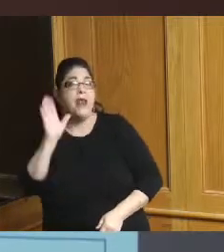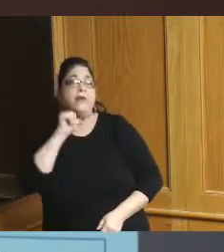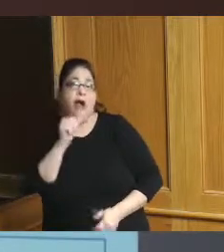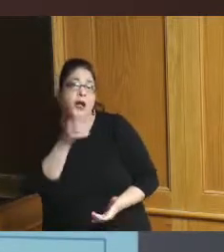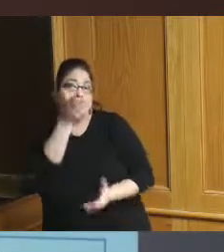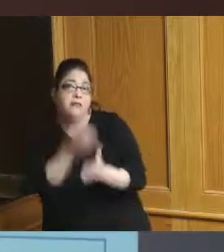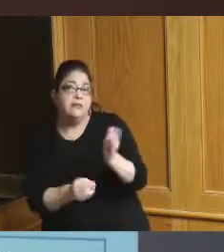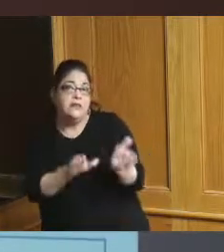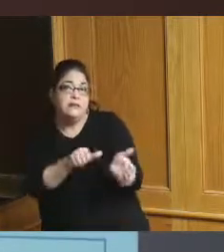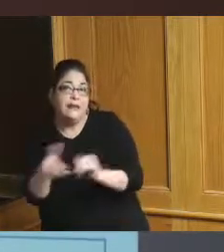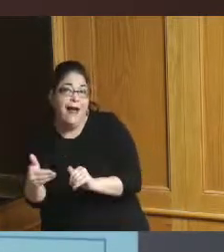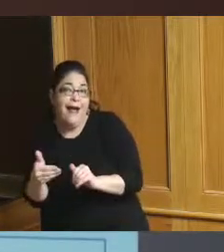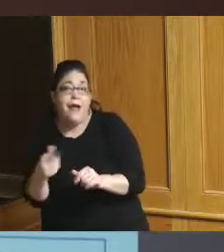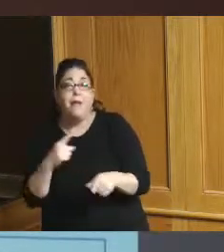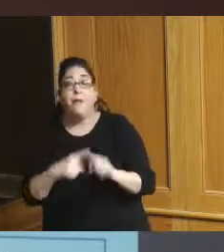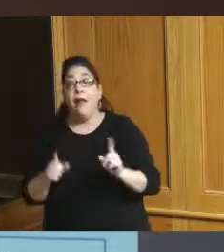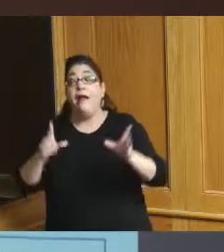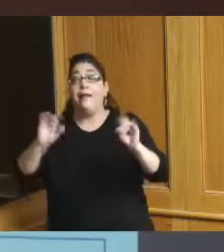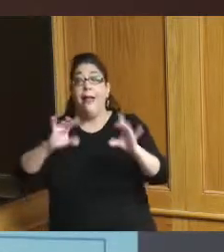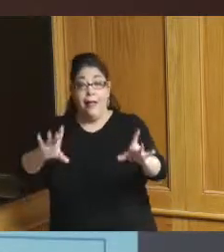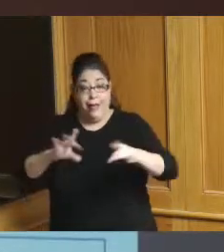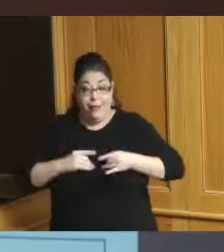still pass it on the other people and get it so they get the point